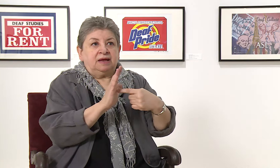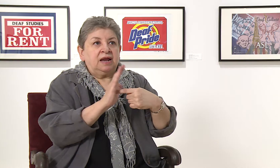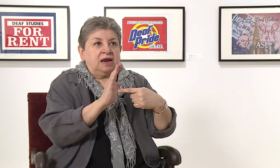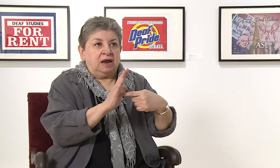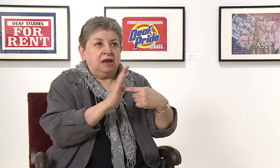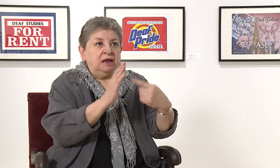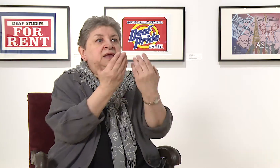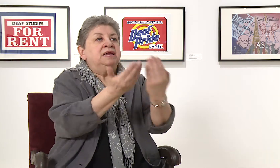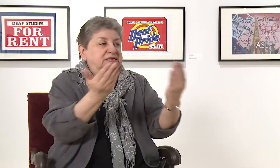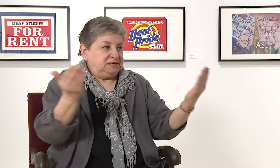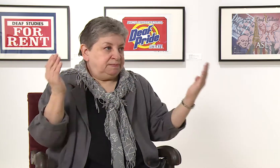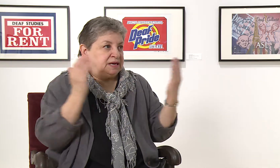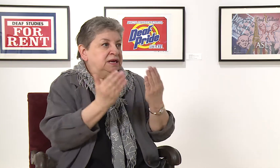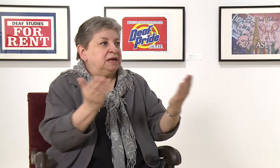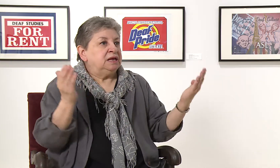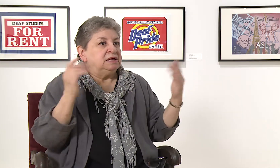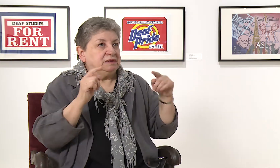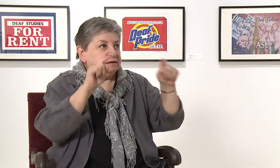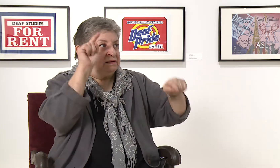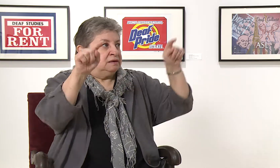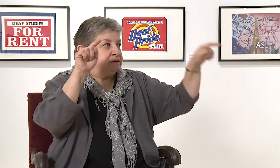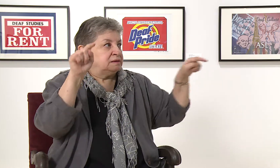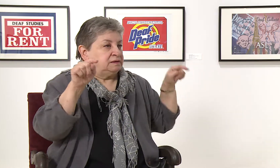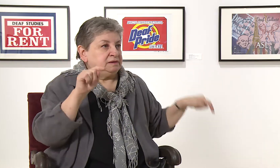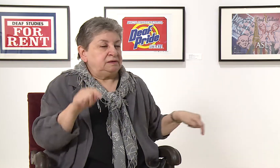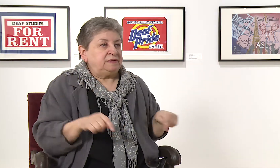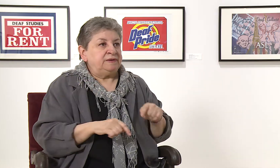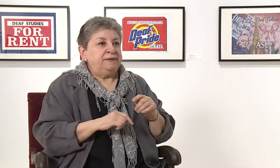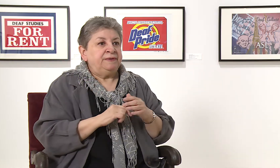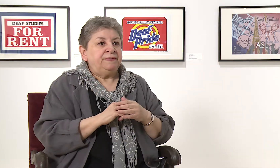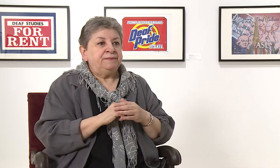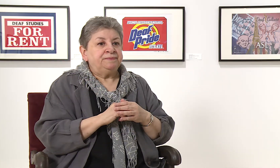We did a lot of exhibiting in various places.